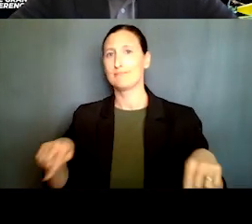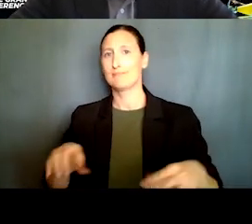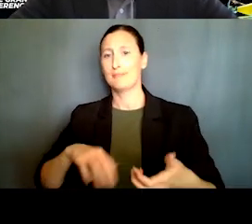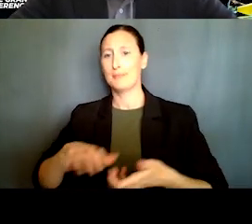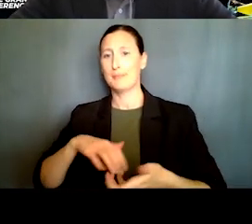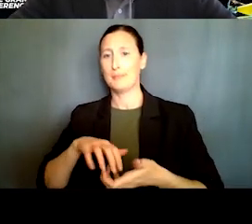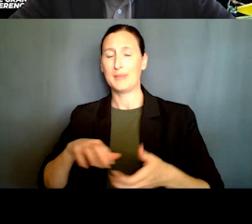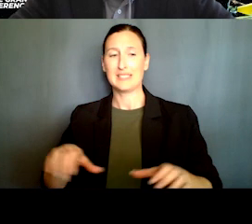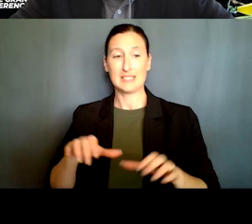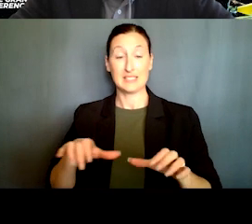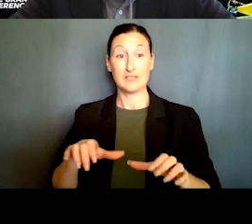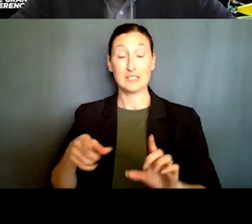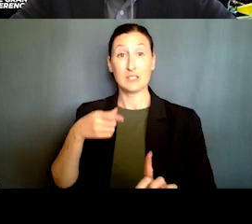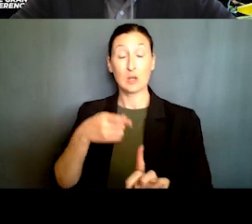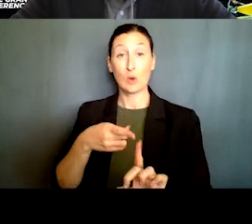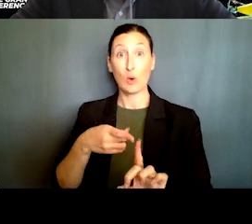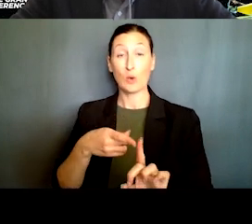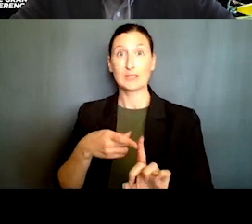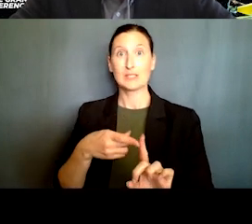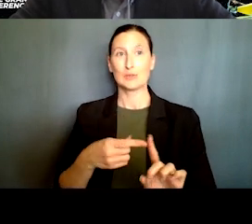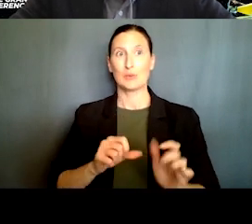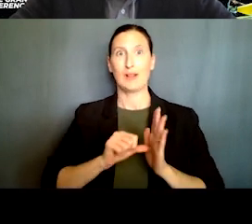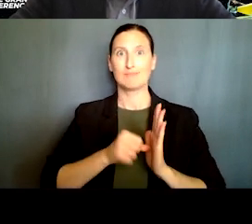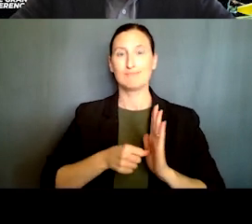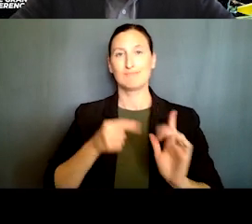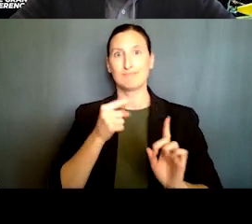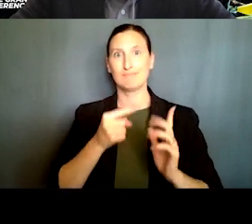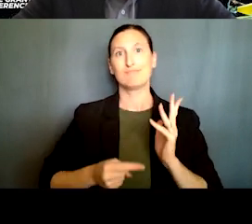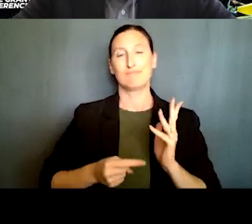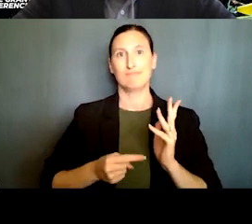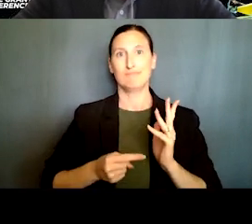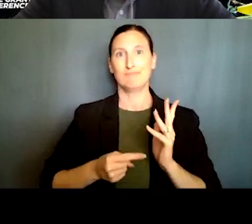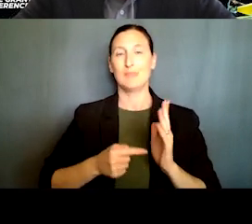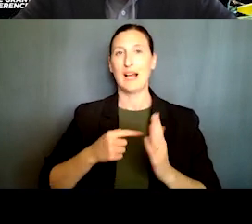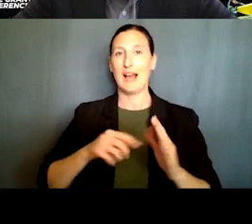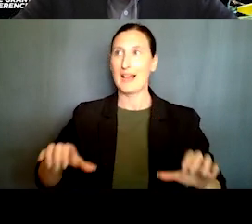is the goal of it is to highlight some MPS, multi and interdisciplinary activities,